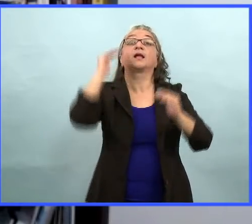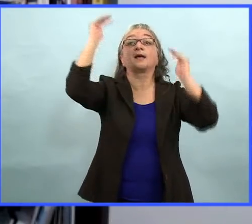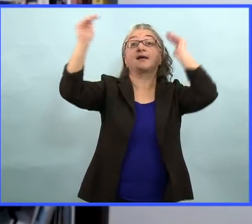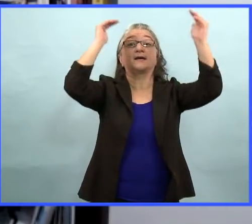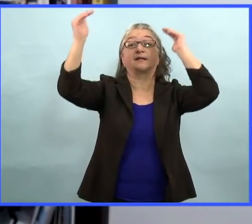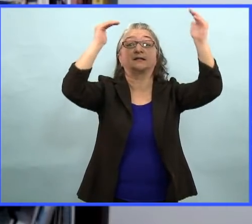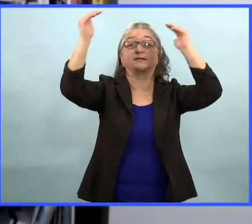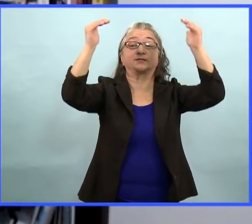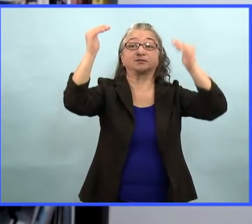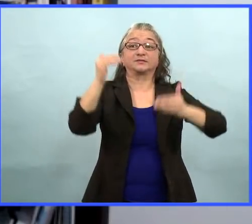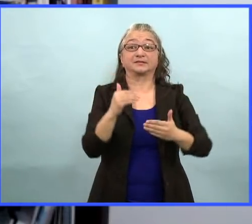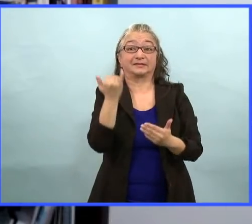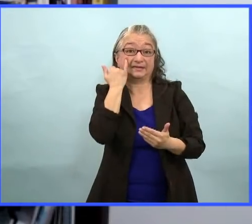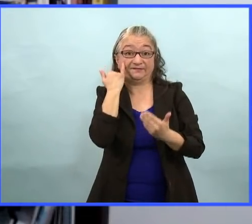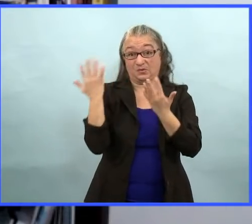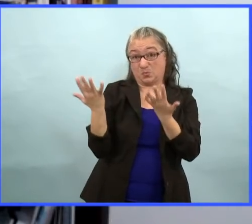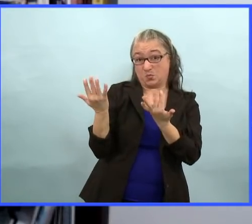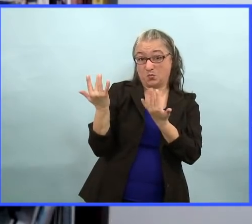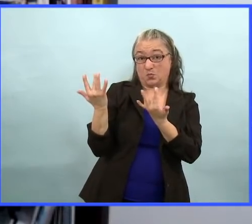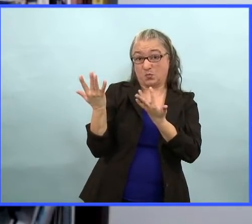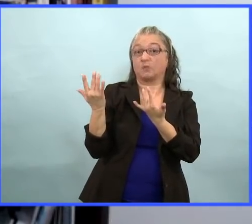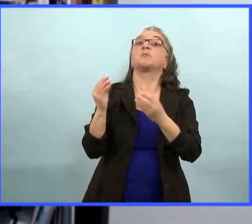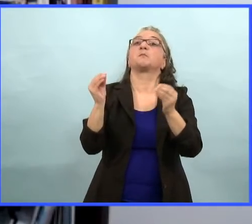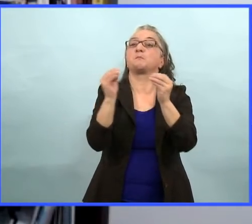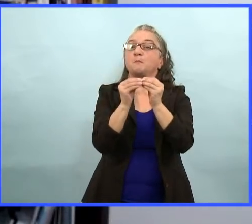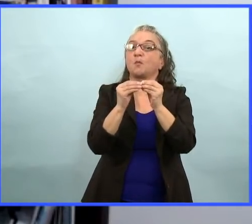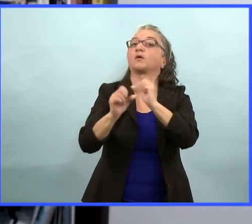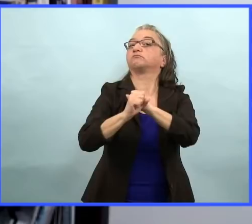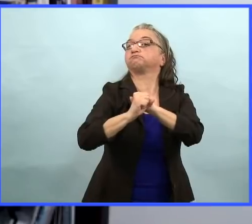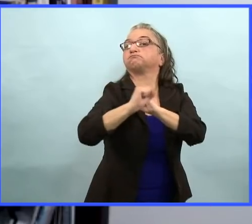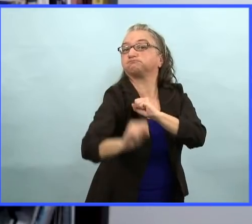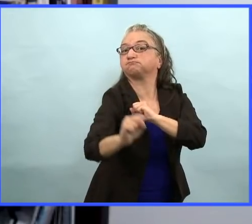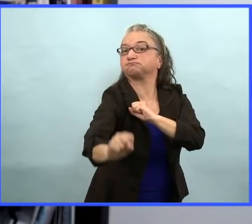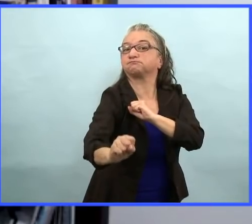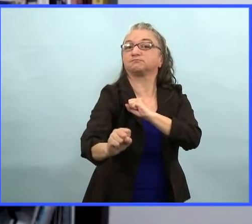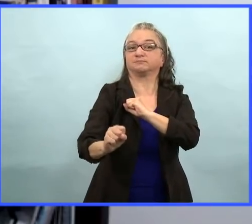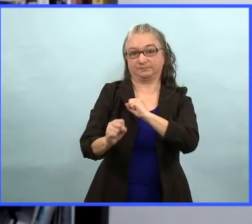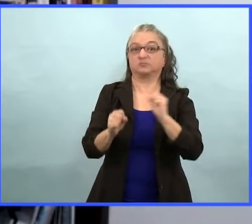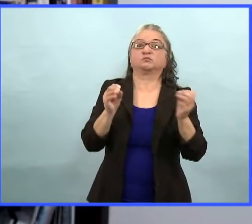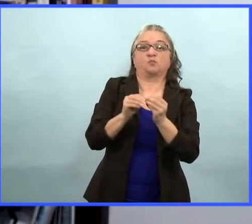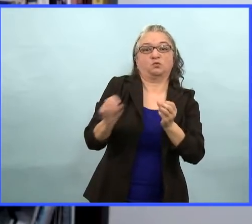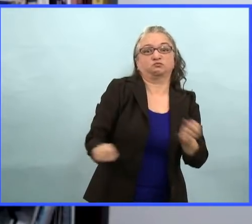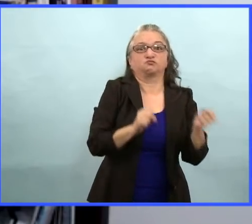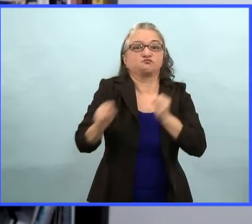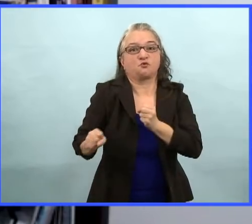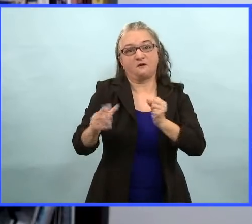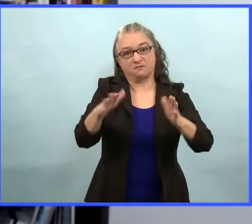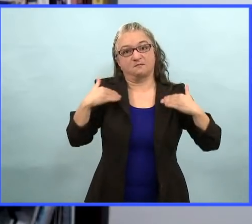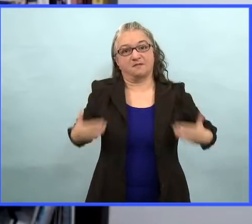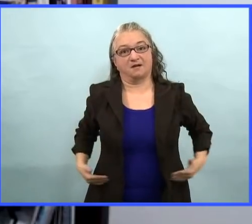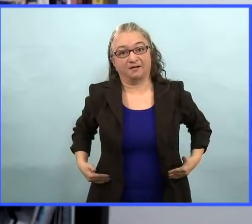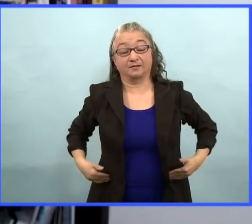immune response it is expected to be longer lasting and more effective and may also be